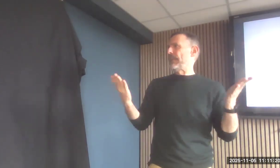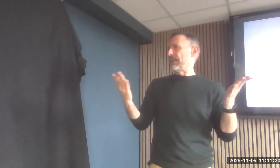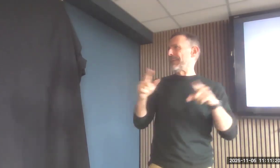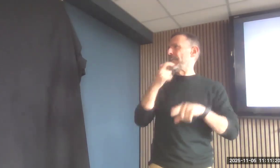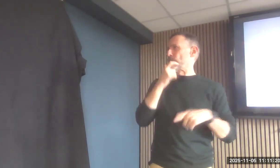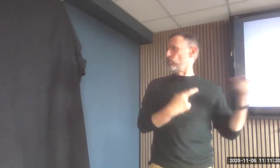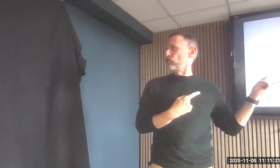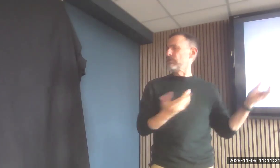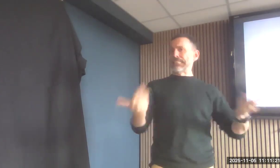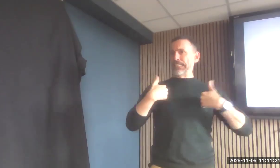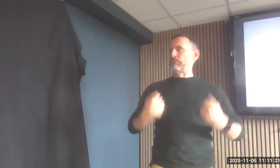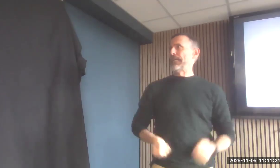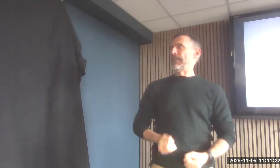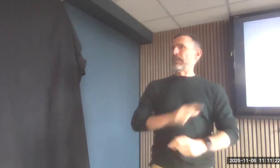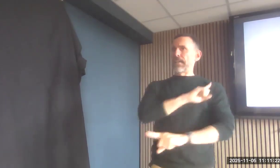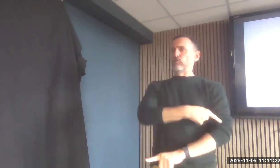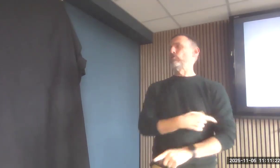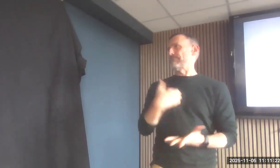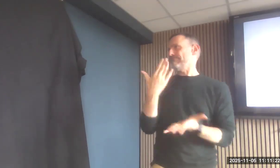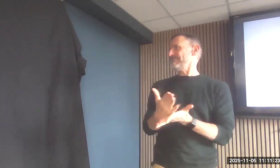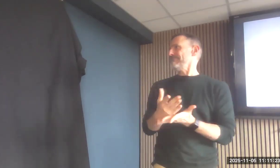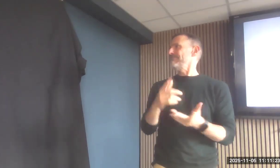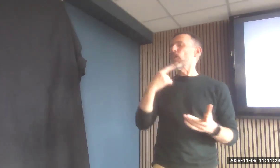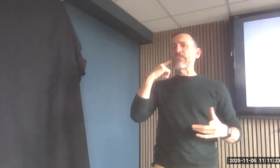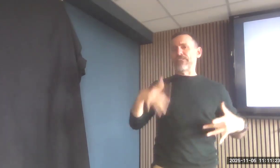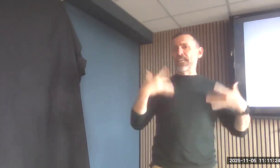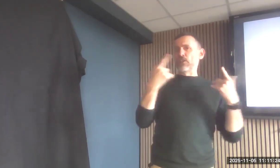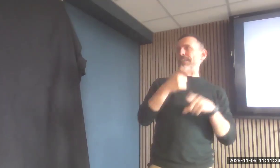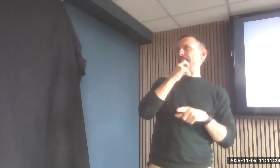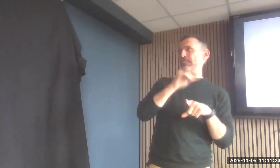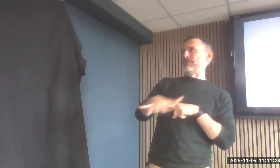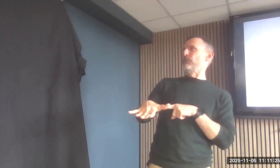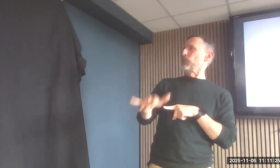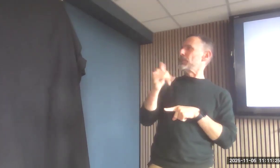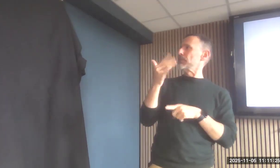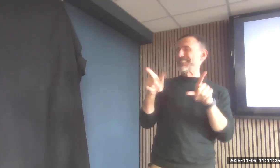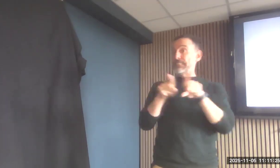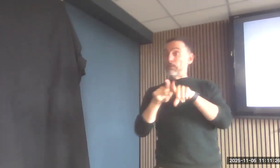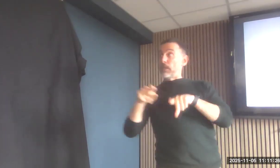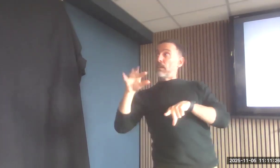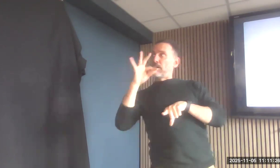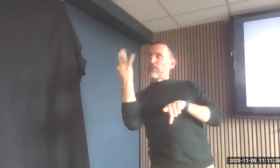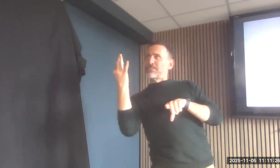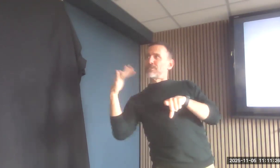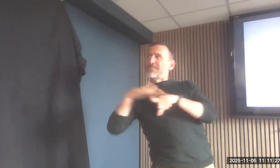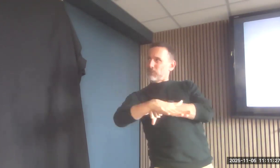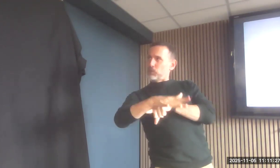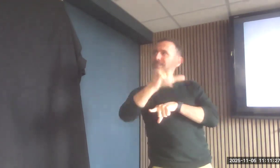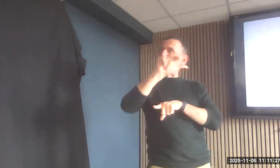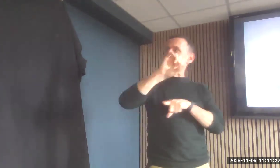Because we can do the same thing in English here. So we say coffee gives me energy. So again, I think this might become from